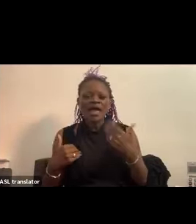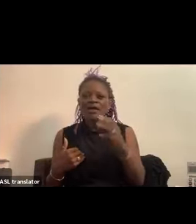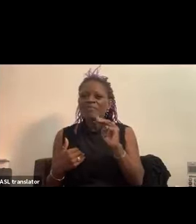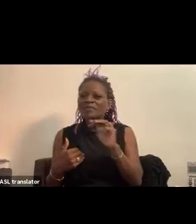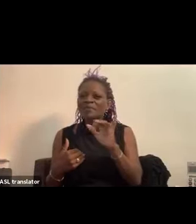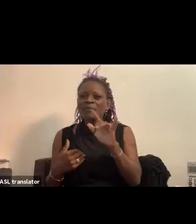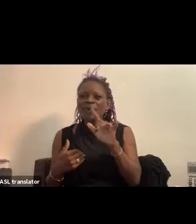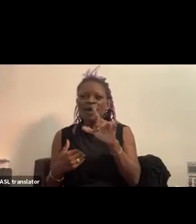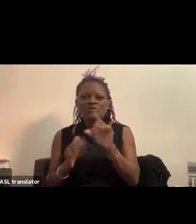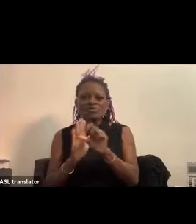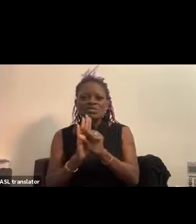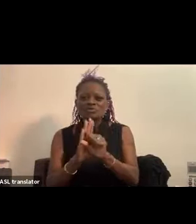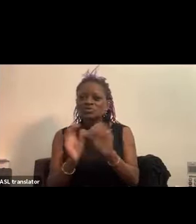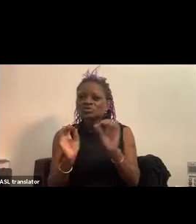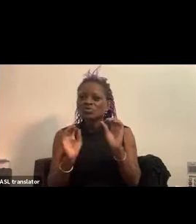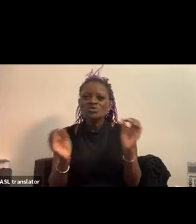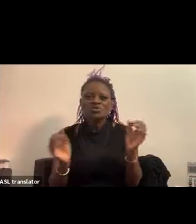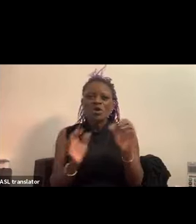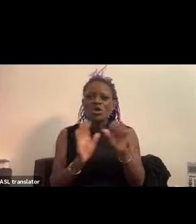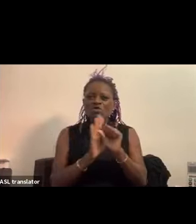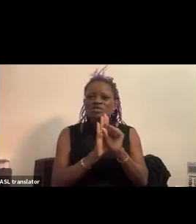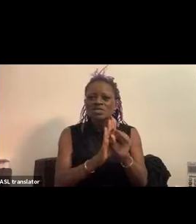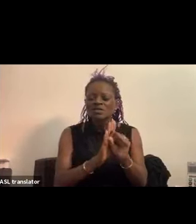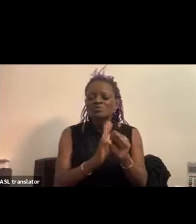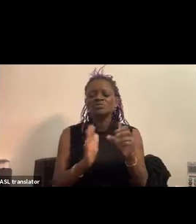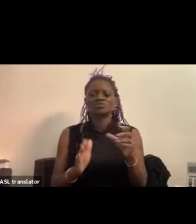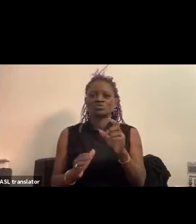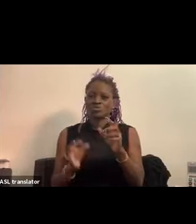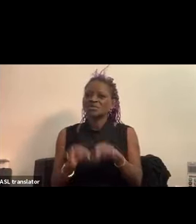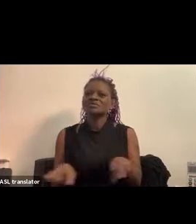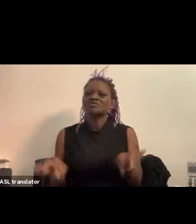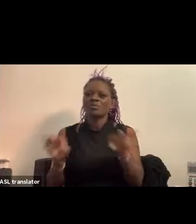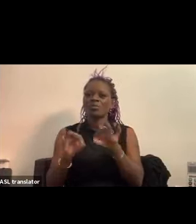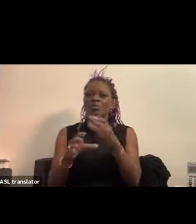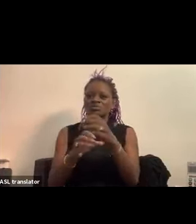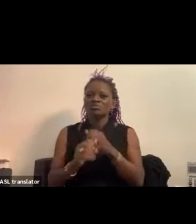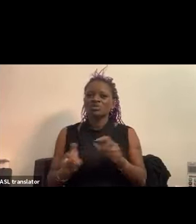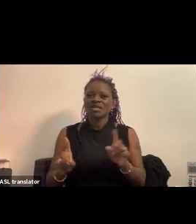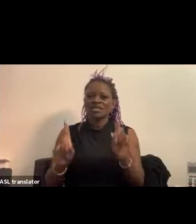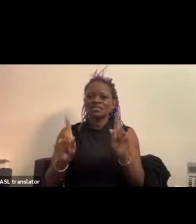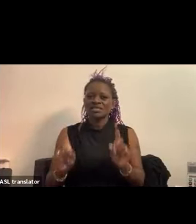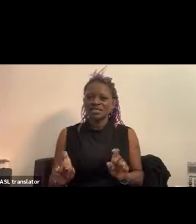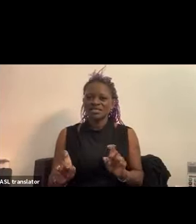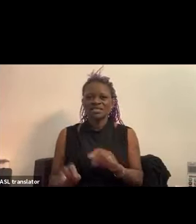The CDC estimates up to 60 percent of infections are transmitted while